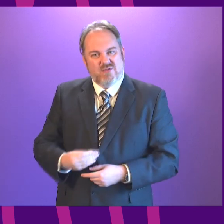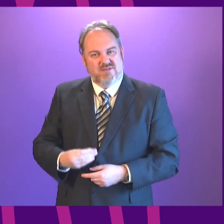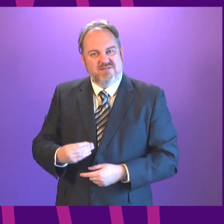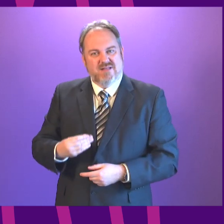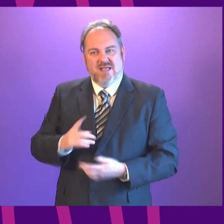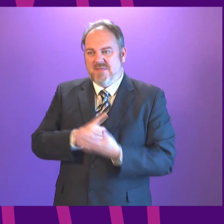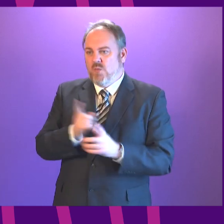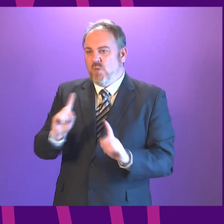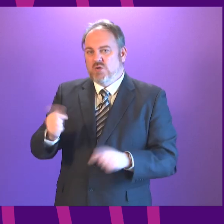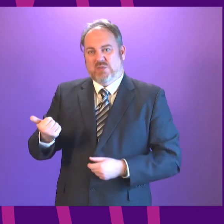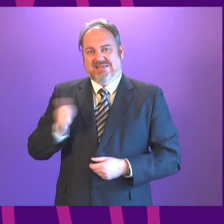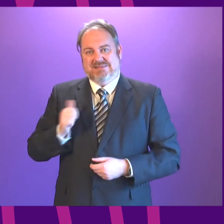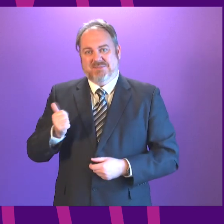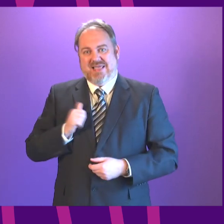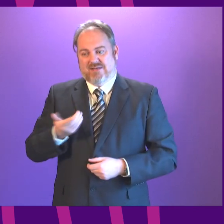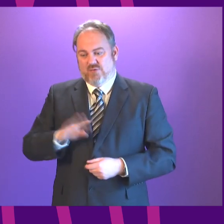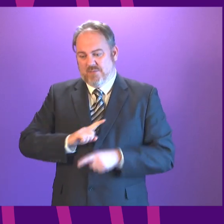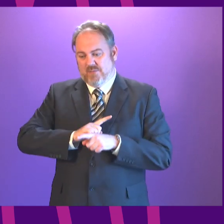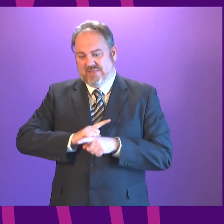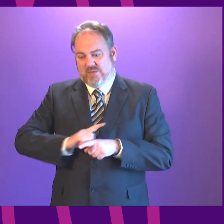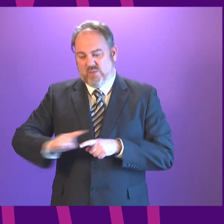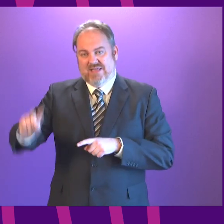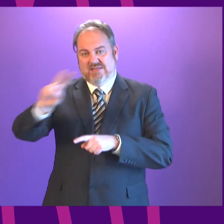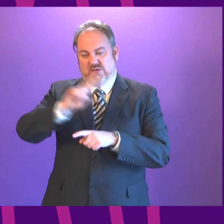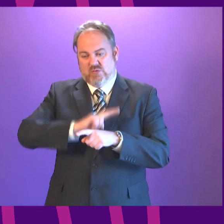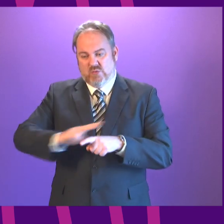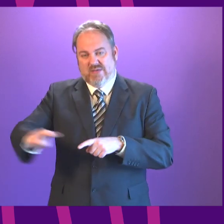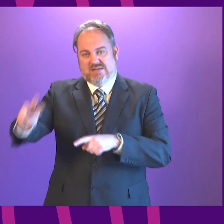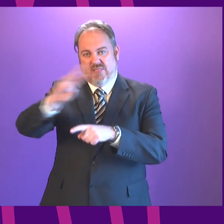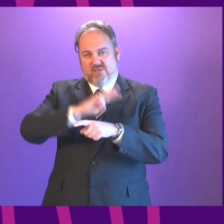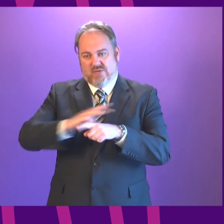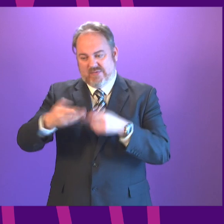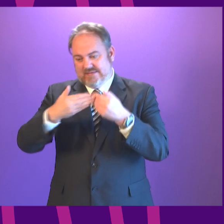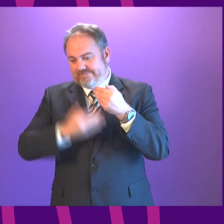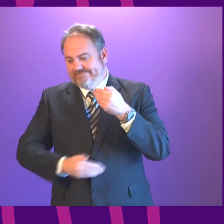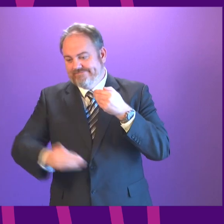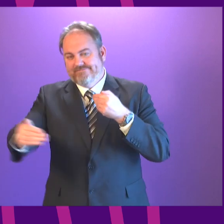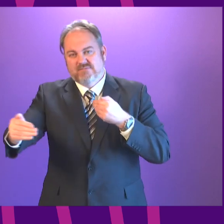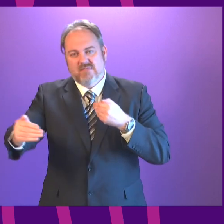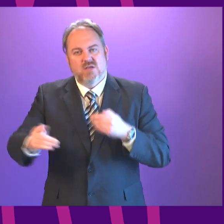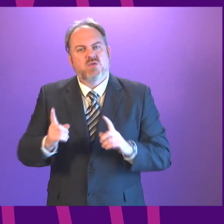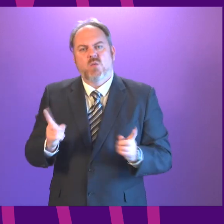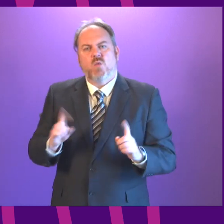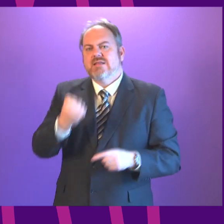ahead. Will the First Minister therefore confirm the date on which a review will take place